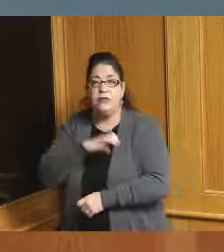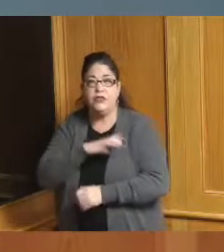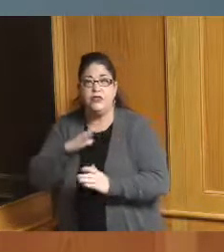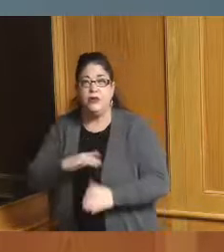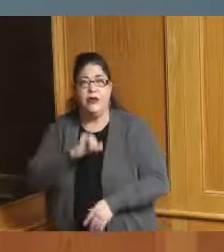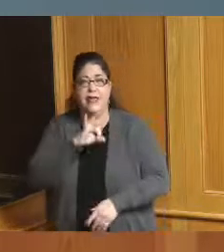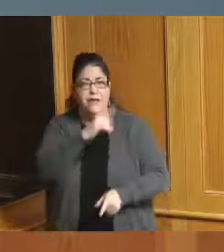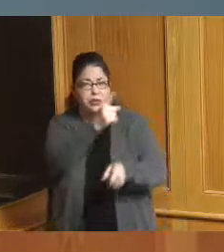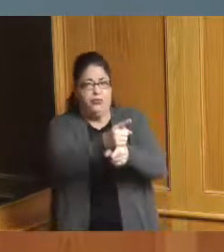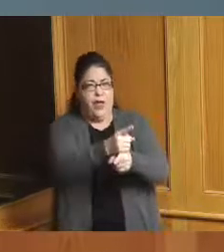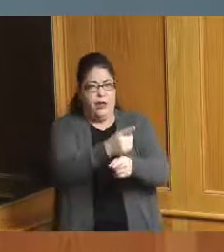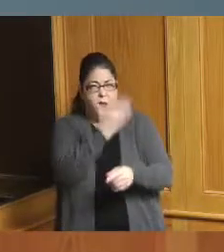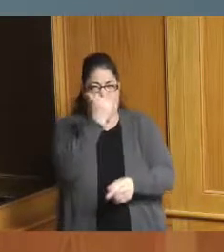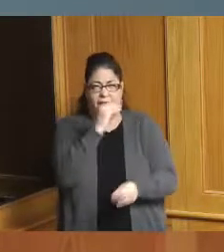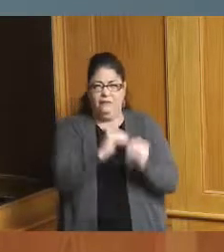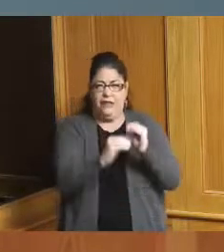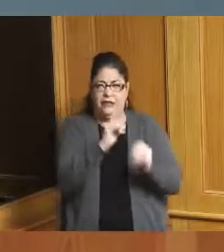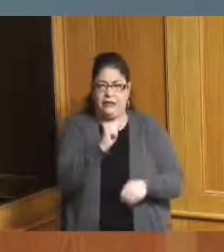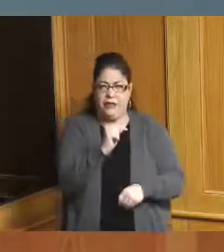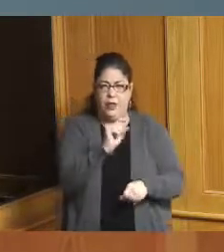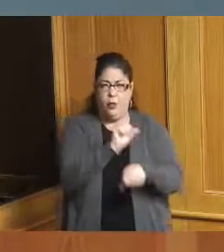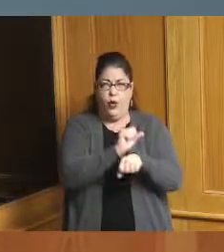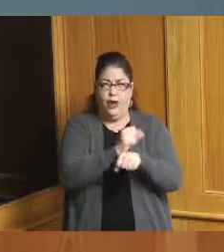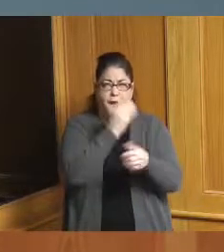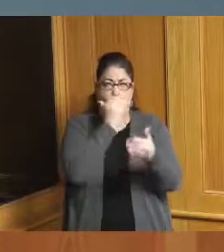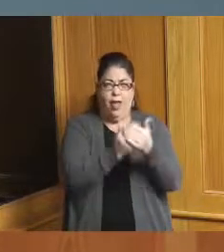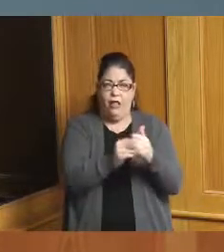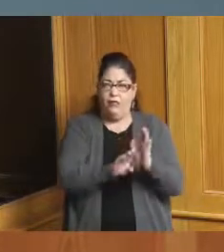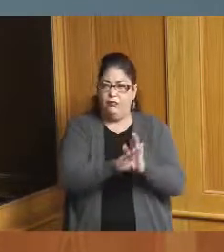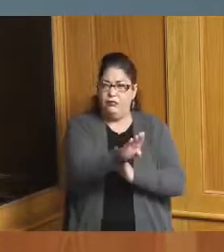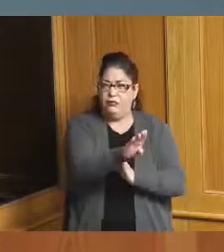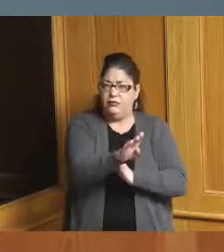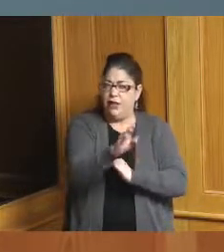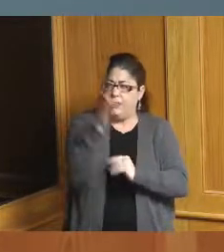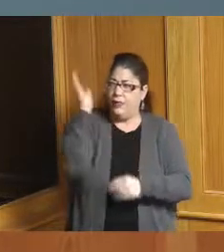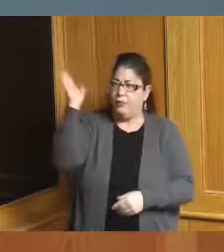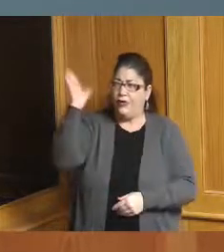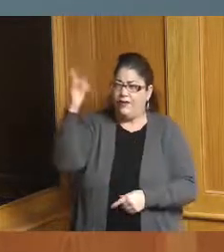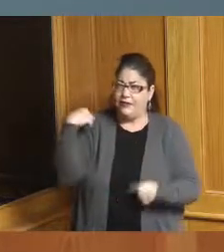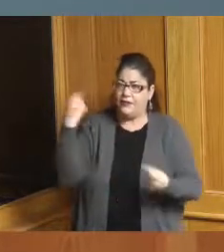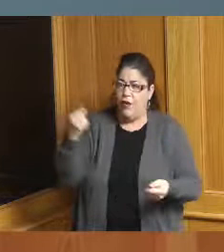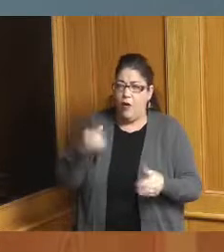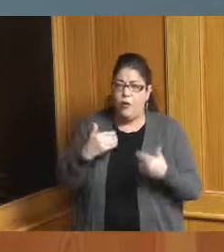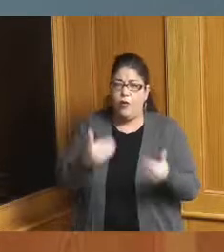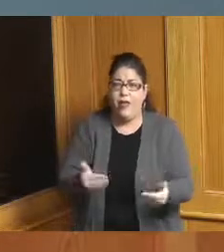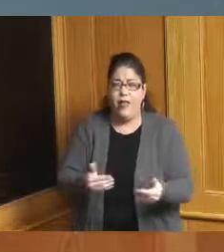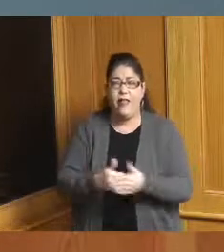fix it you know it's working well the briefings have gone well the connections have gone well